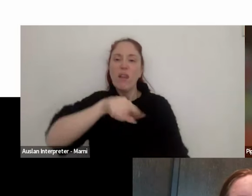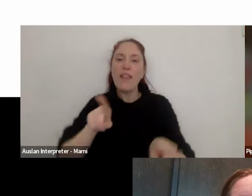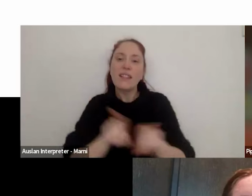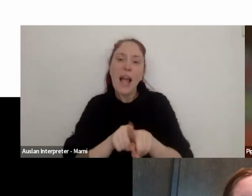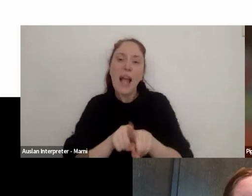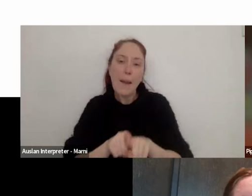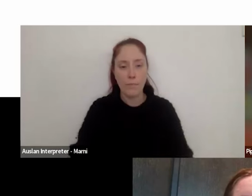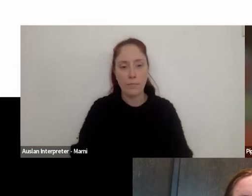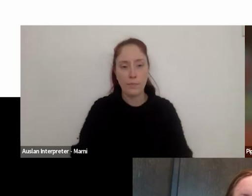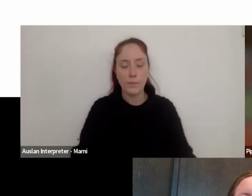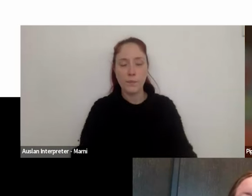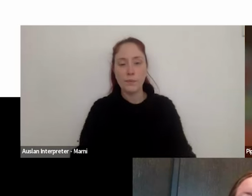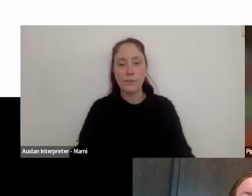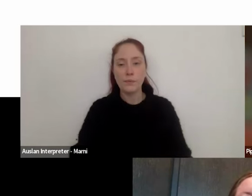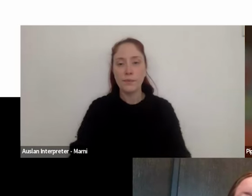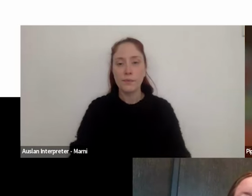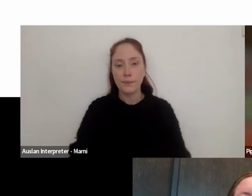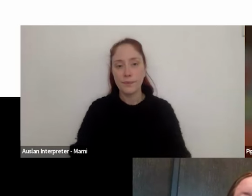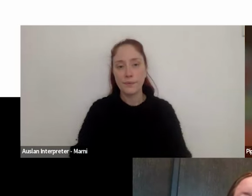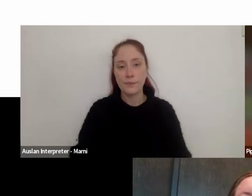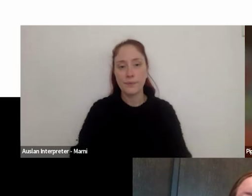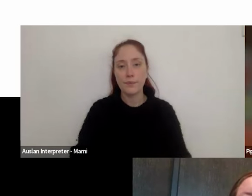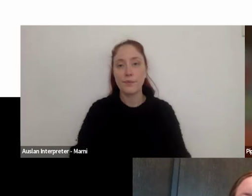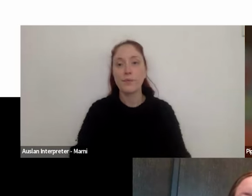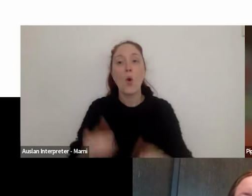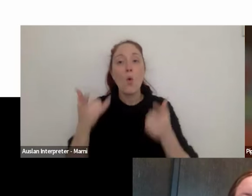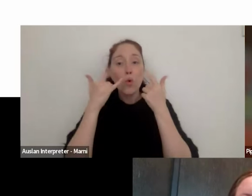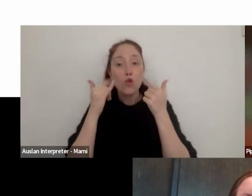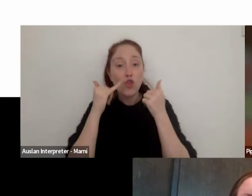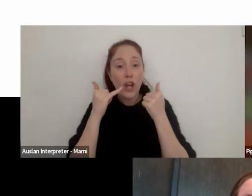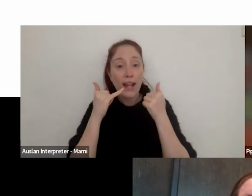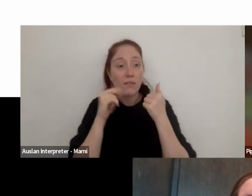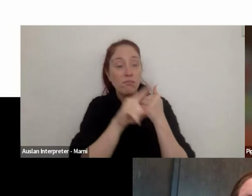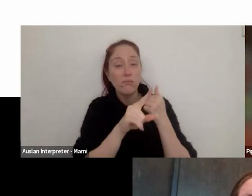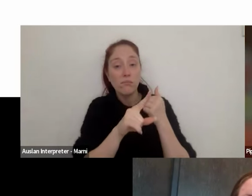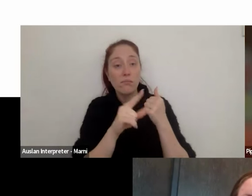We will also determine the level of investment that organisations can apply for in stage 2, along